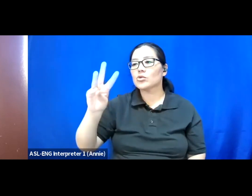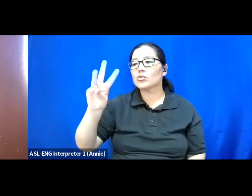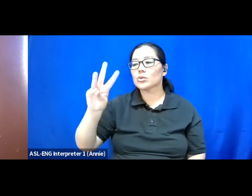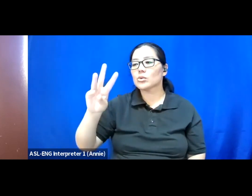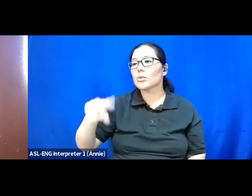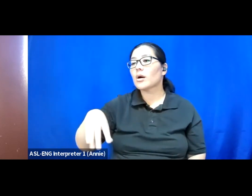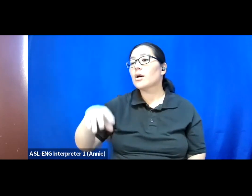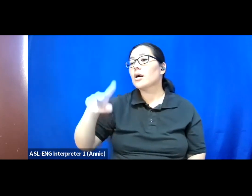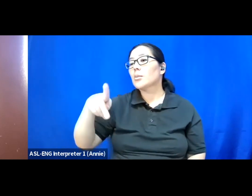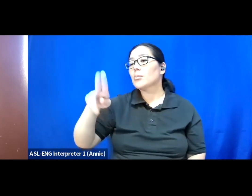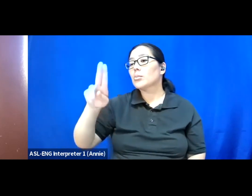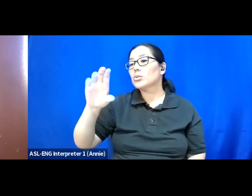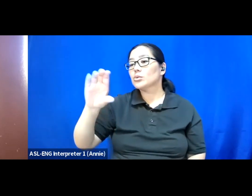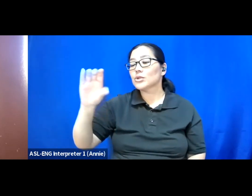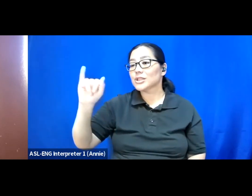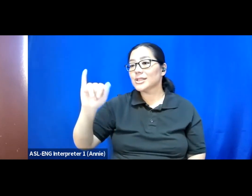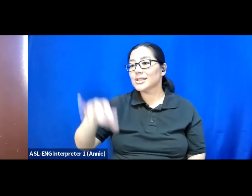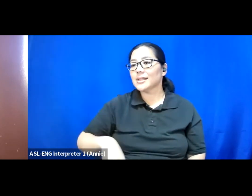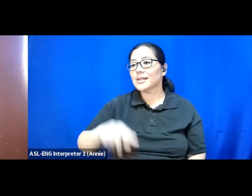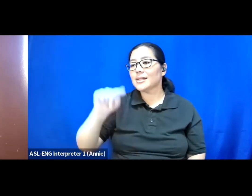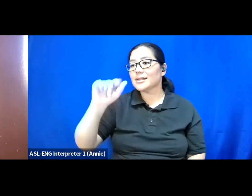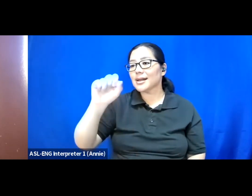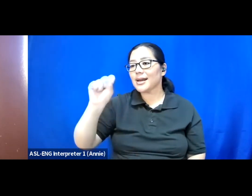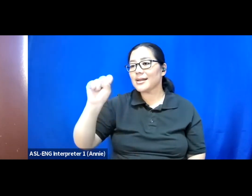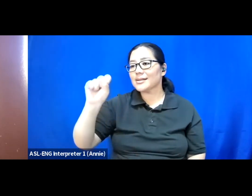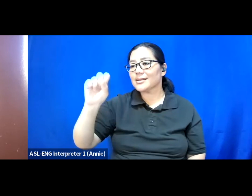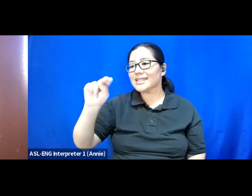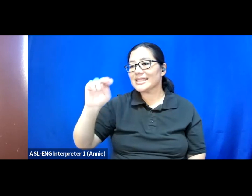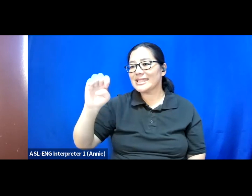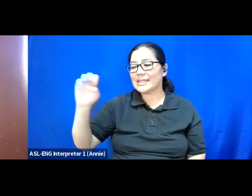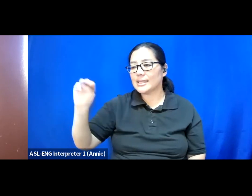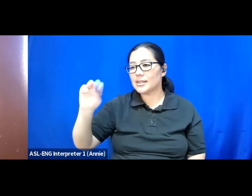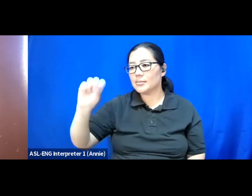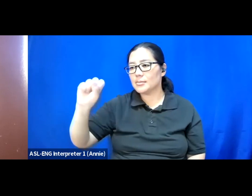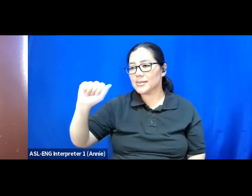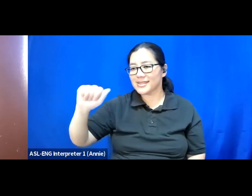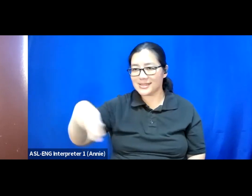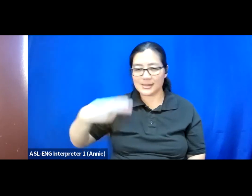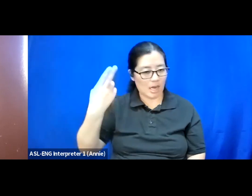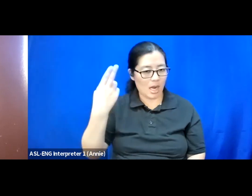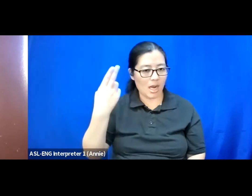We are so grateful to all of you for being here today, and we hope you will join us